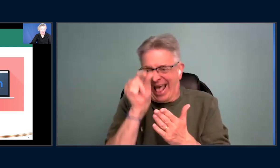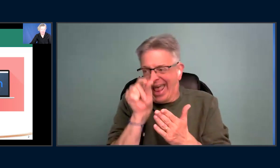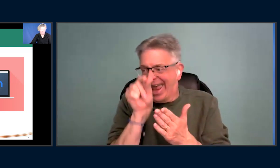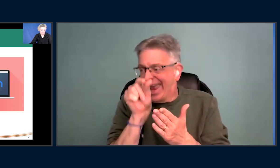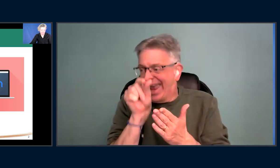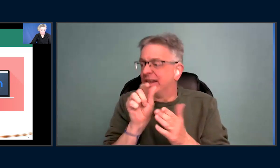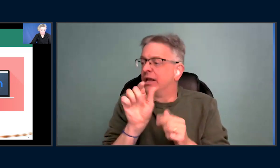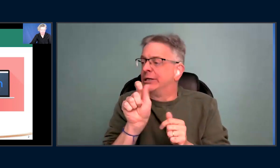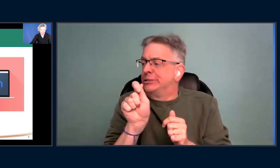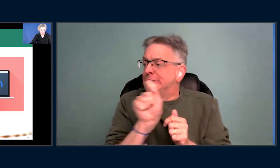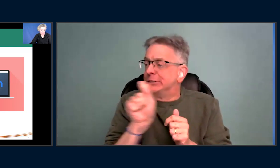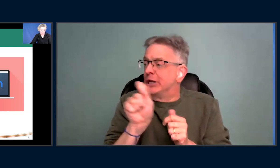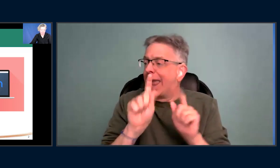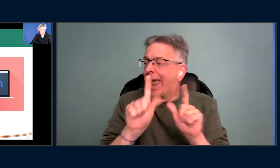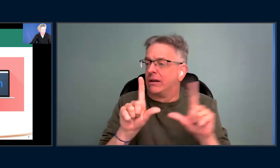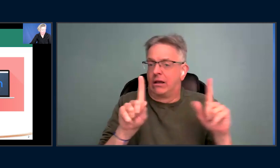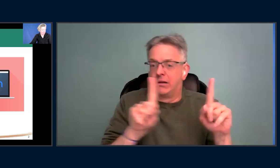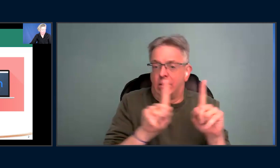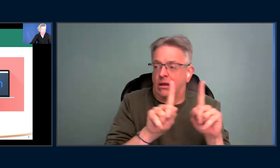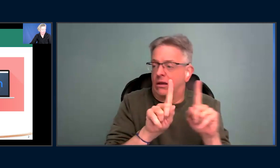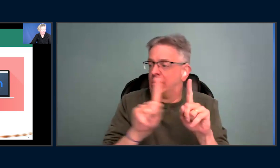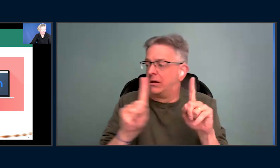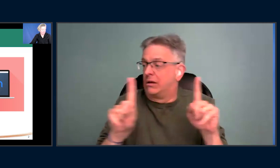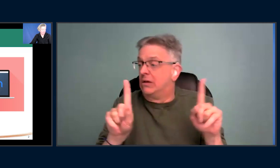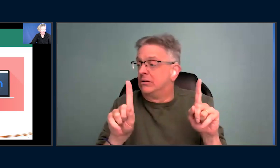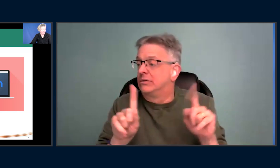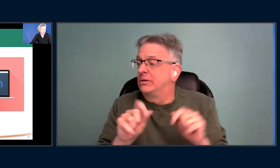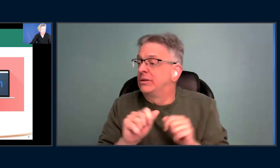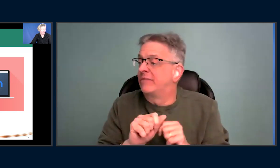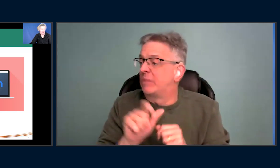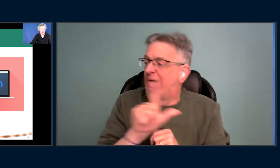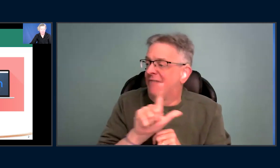the faint line. If you notice that, that separates the video from the shared screen,